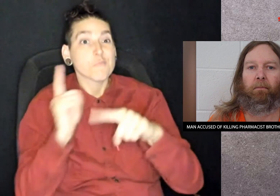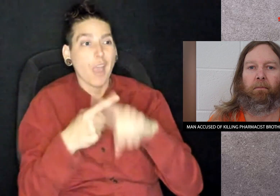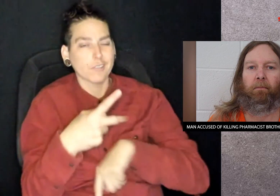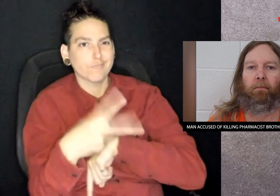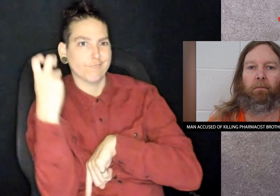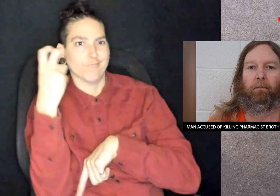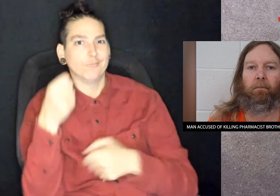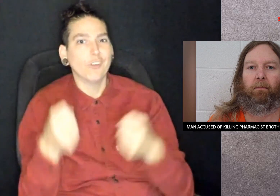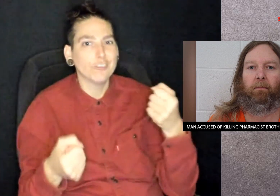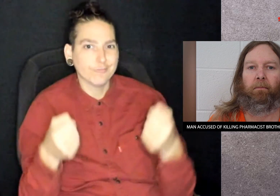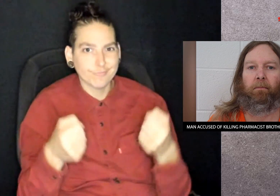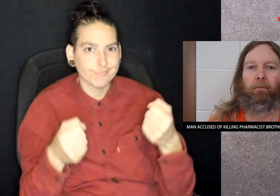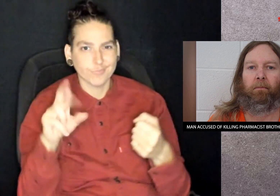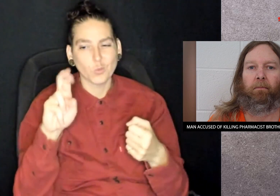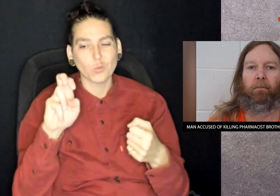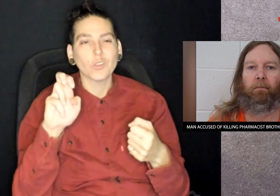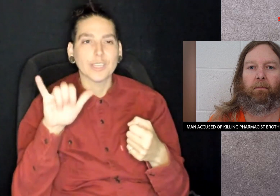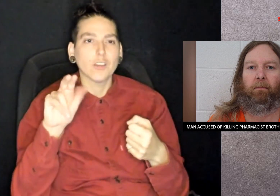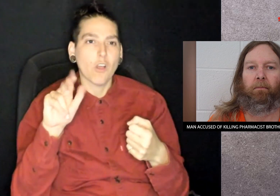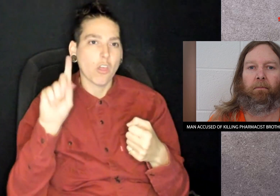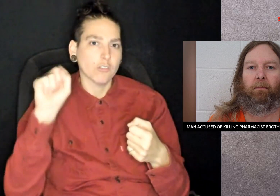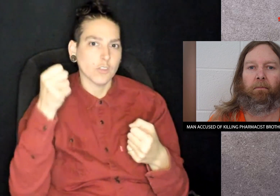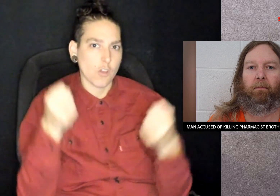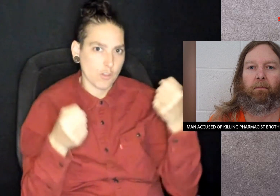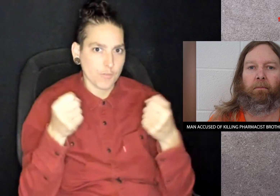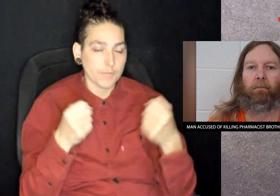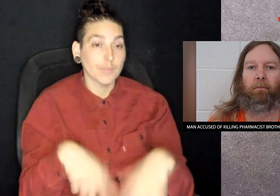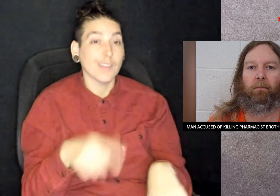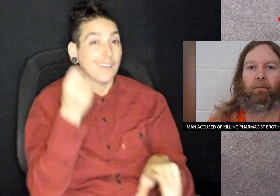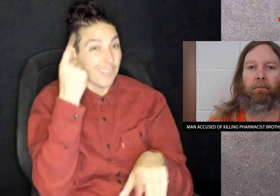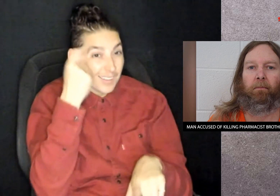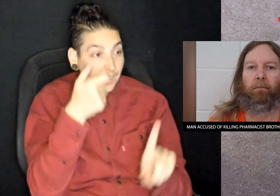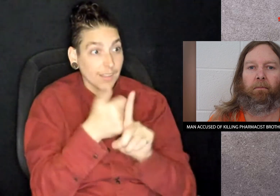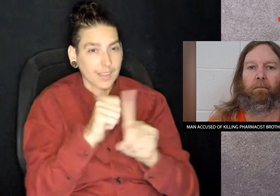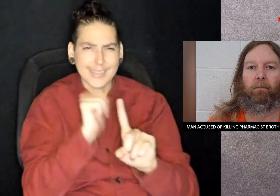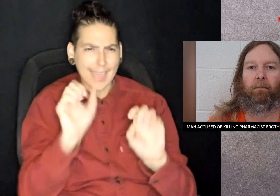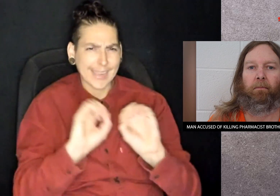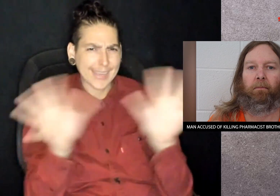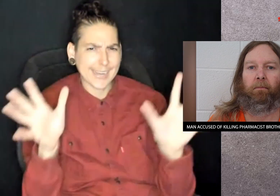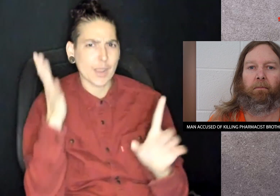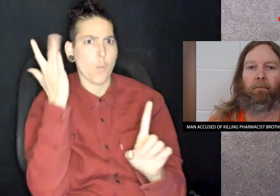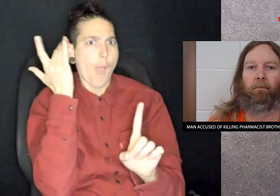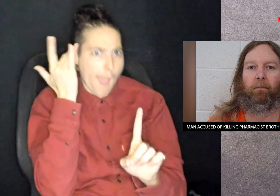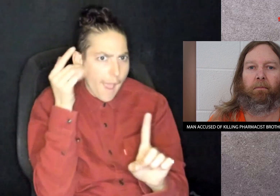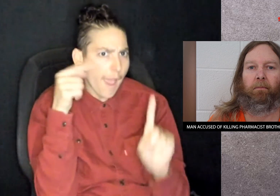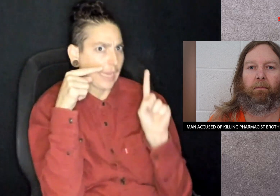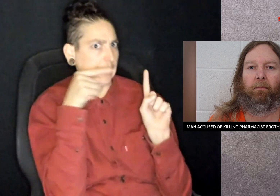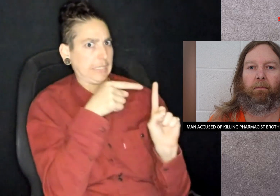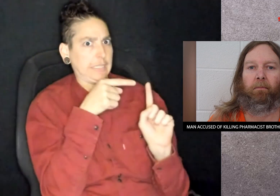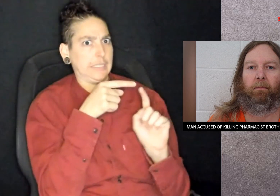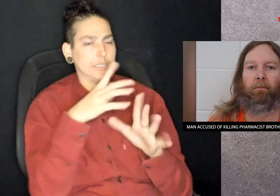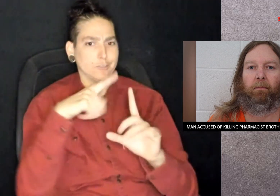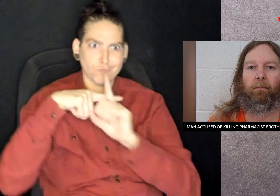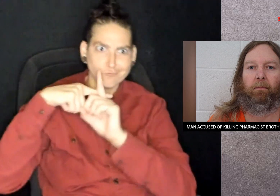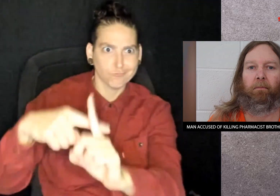with all three murders and stealing Reynolds car but it's unclear why he targeted Reynolds